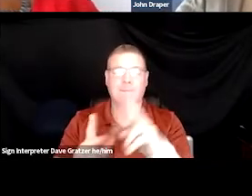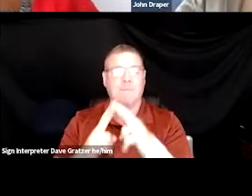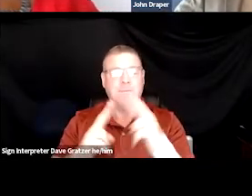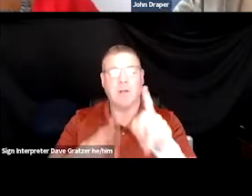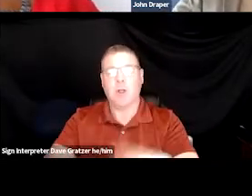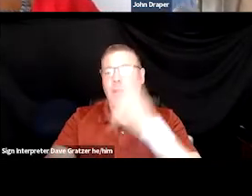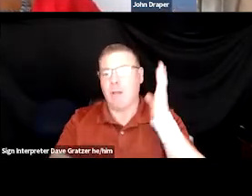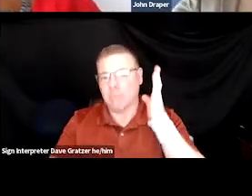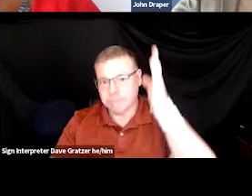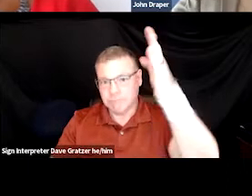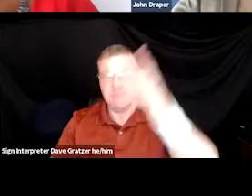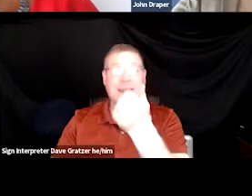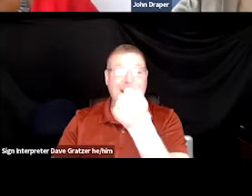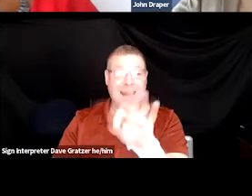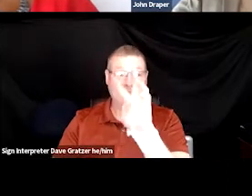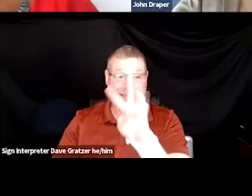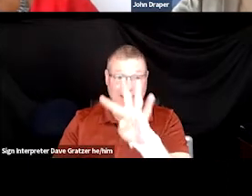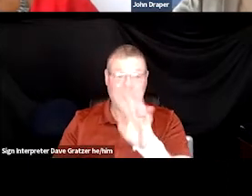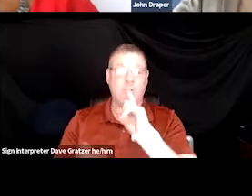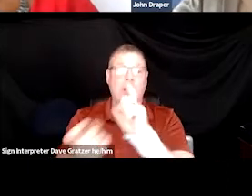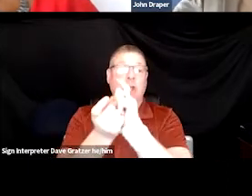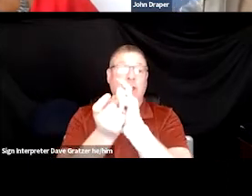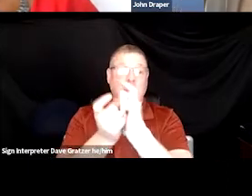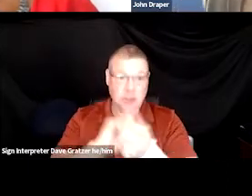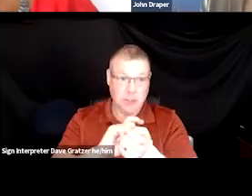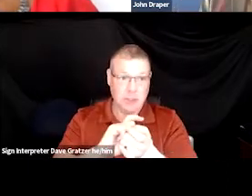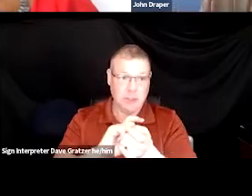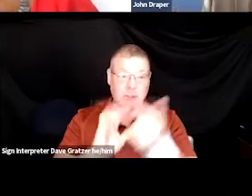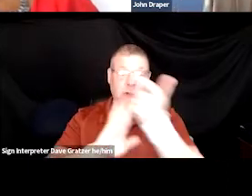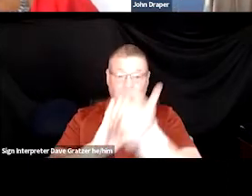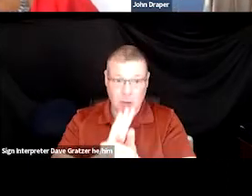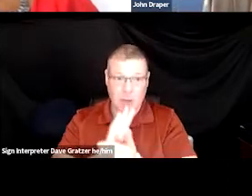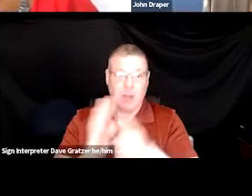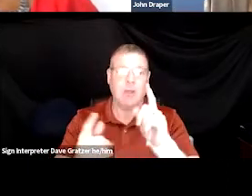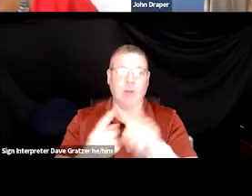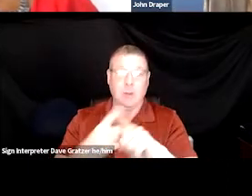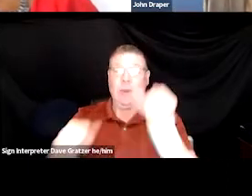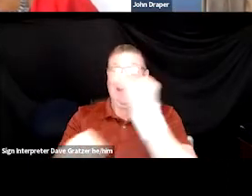In 1964 they actually changed the law, again, along these lines to deinstitutionalize people,